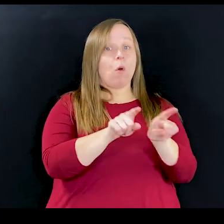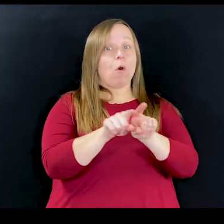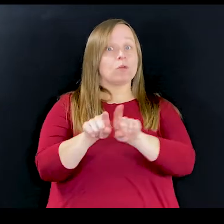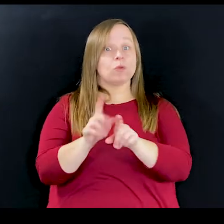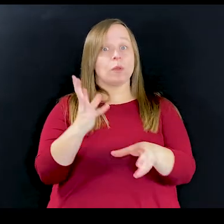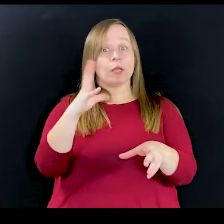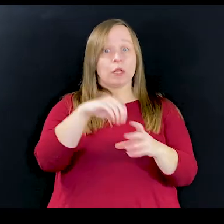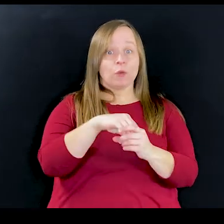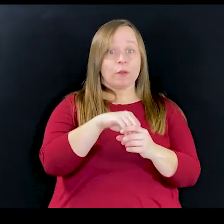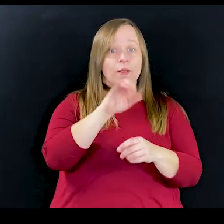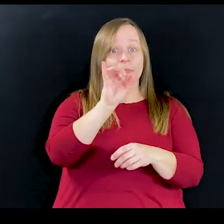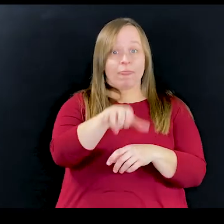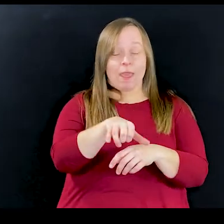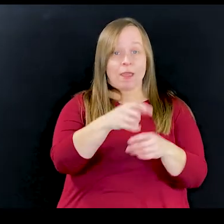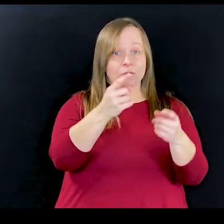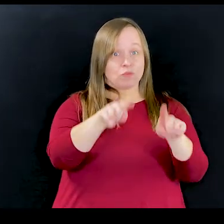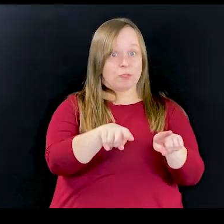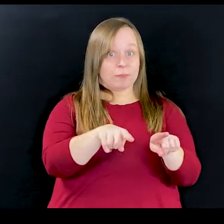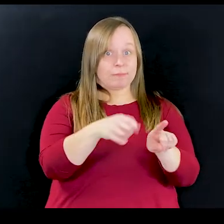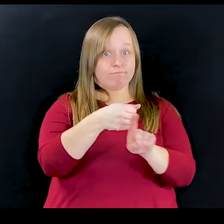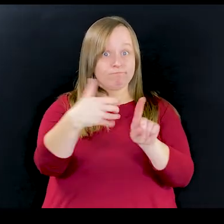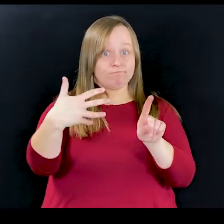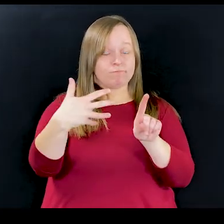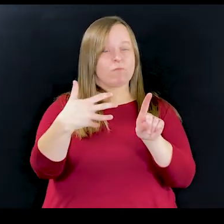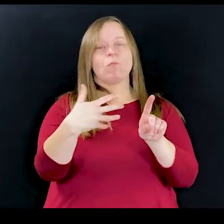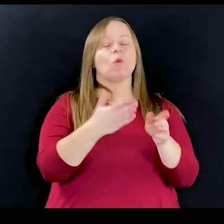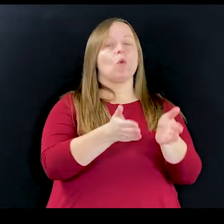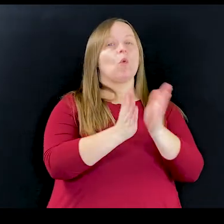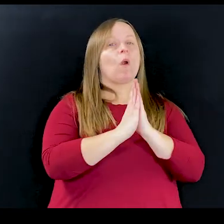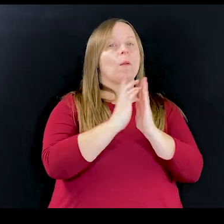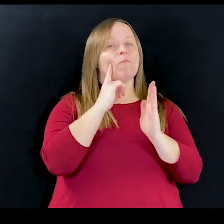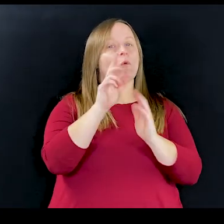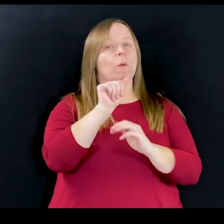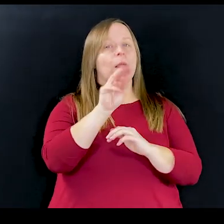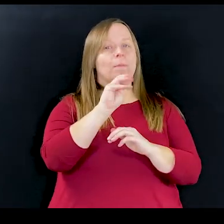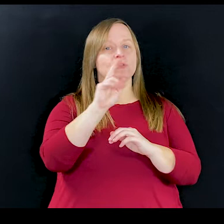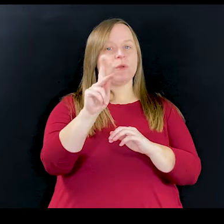Also included in this agreement is a requirement for Amtrak